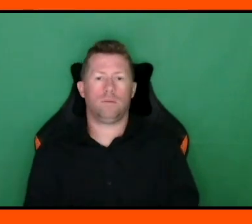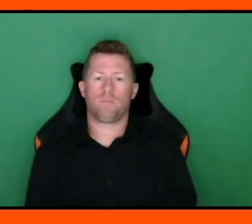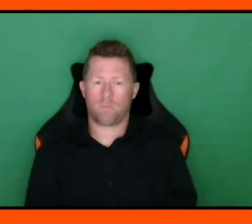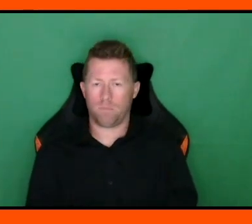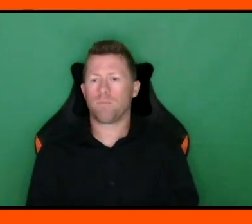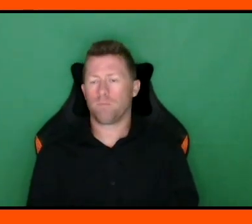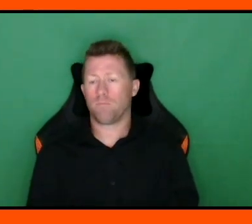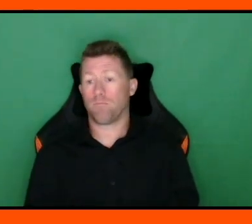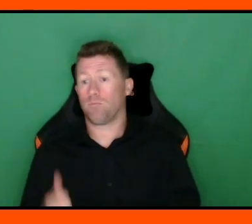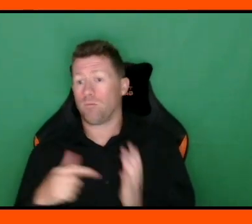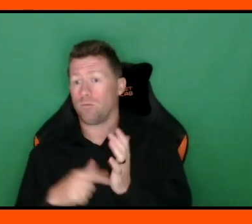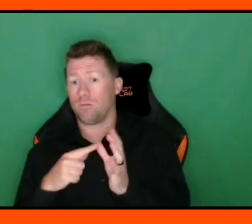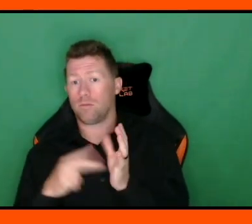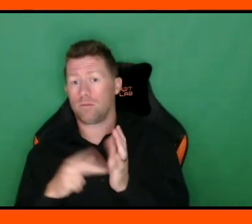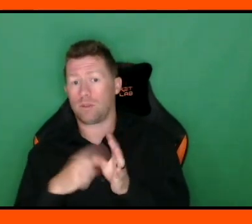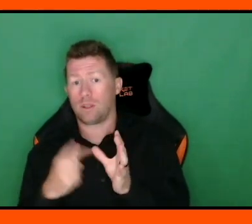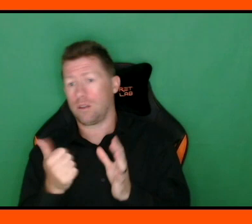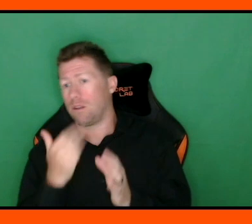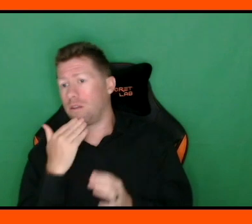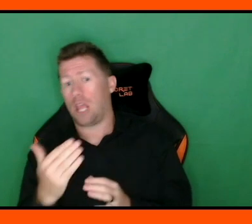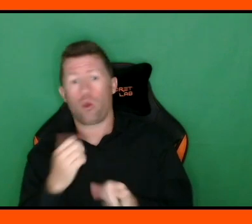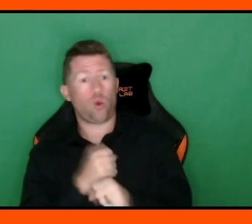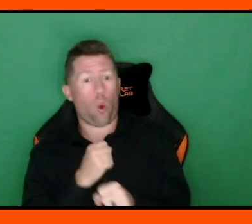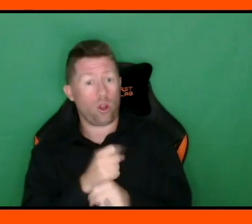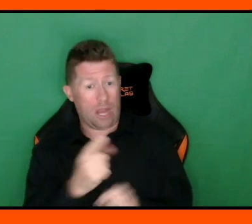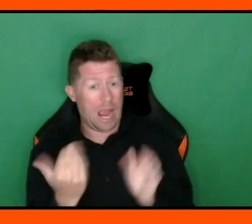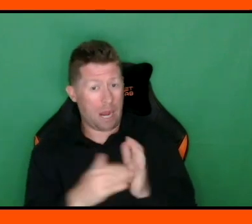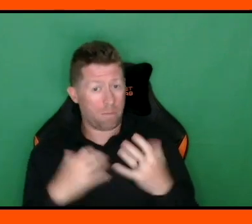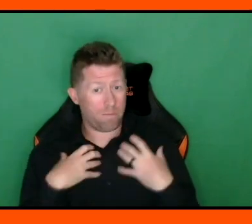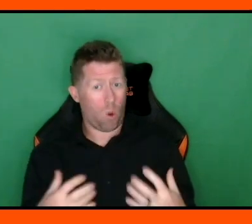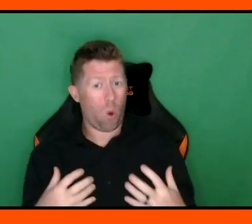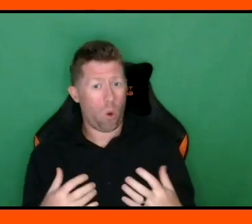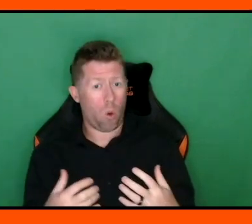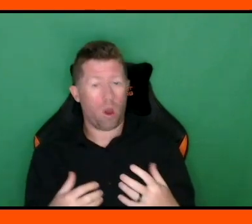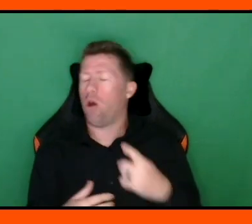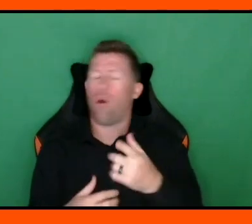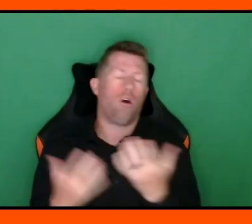Georgia, did you have anything to add? I see you nodding. Absolutely I think the one submission